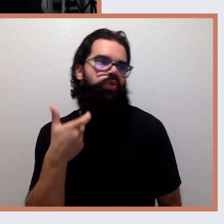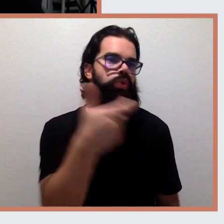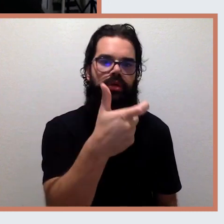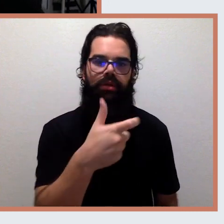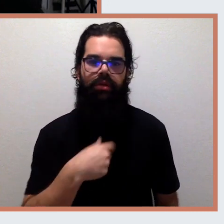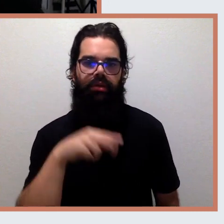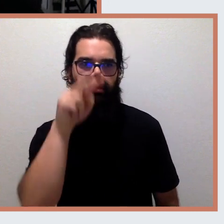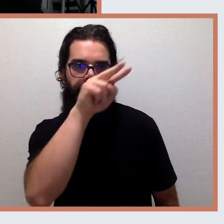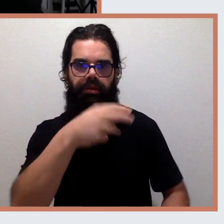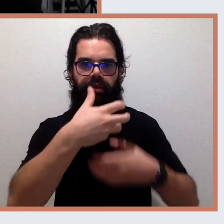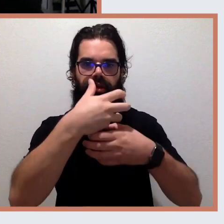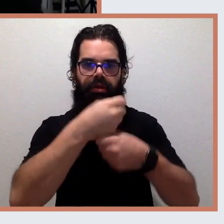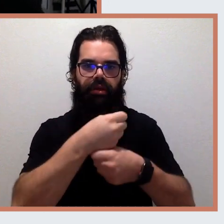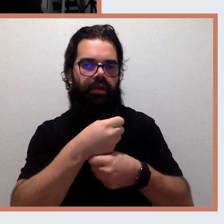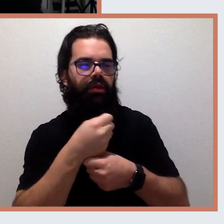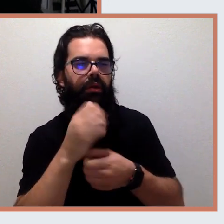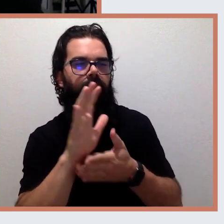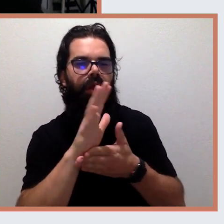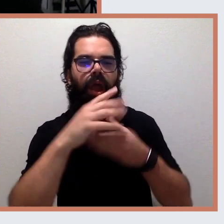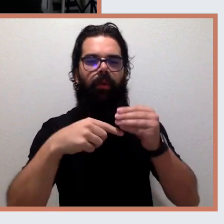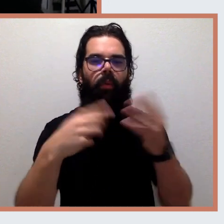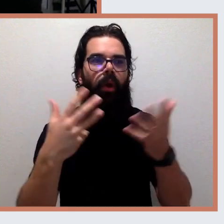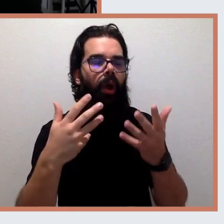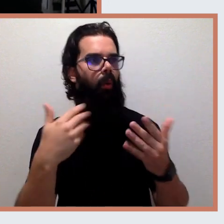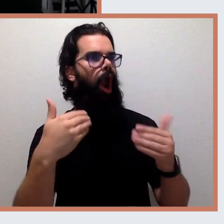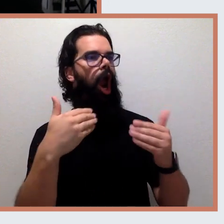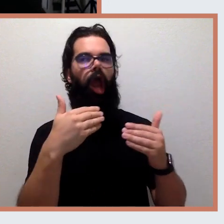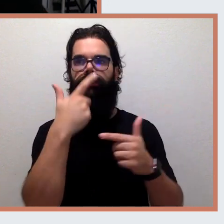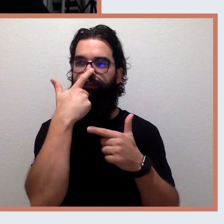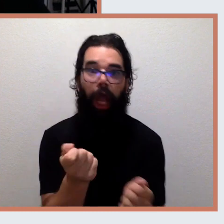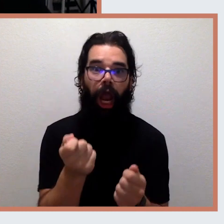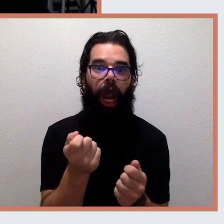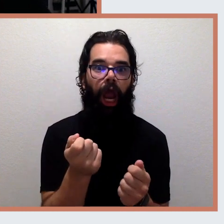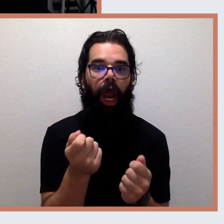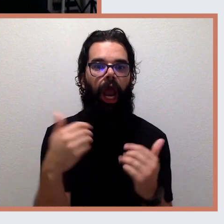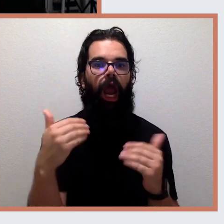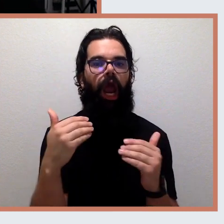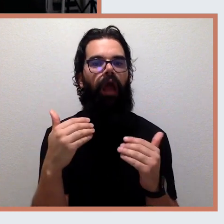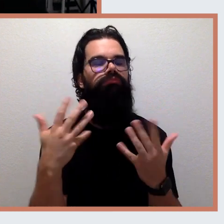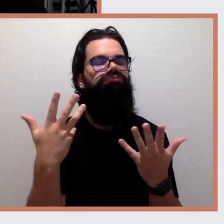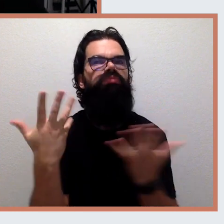Oh, I got to watch it cause I love that dude. I'm a fan of his." So then I read the synopsis, and I see what the movie's about, and I'm like,